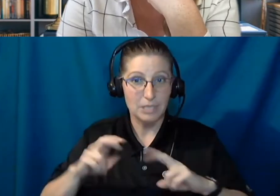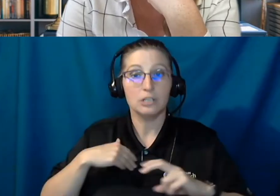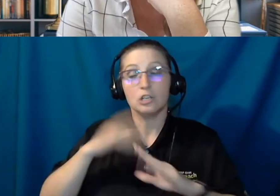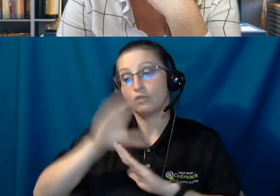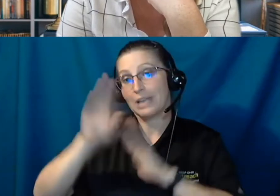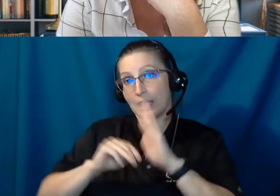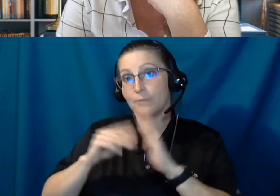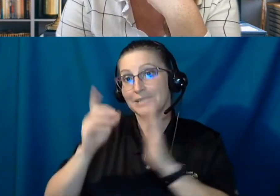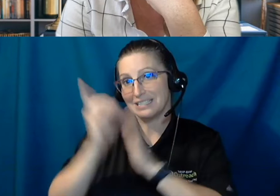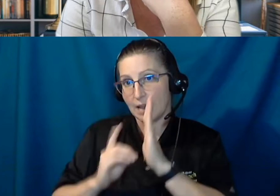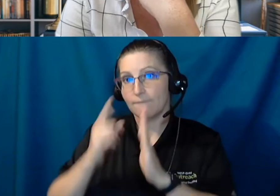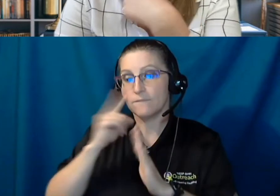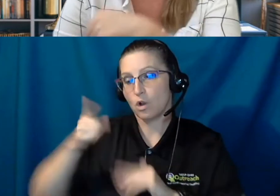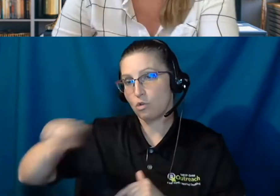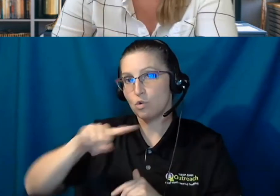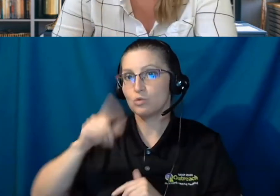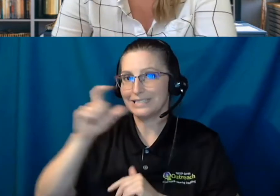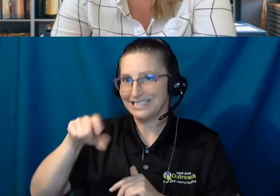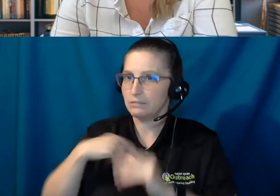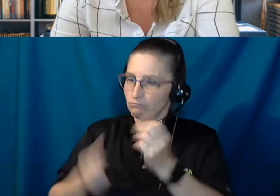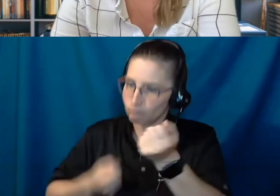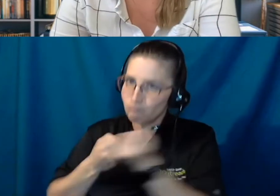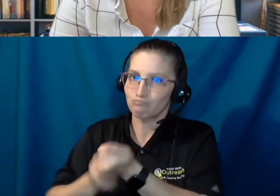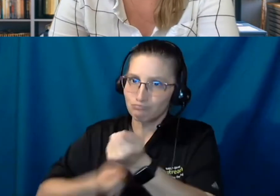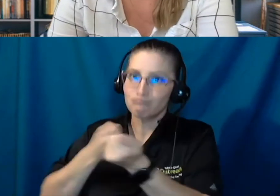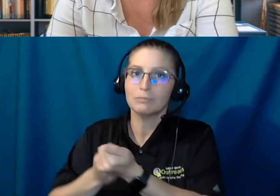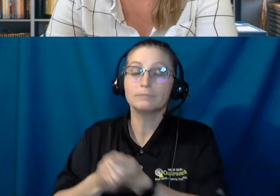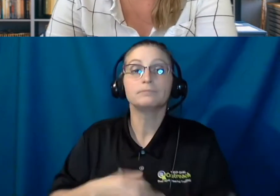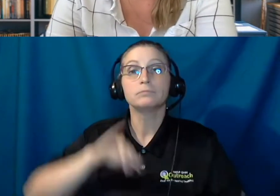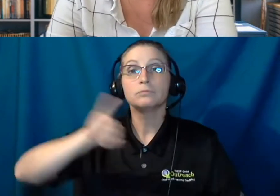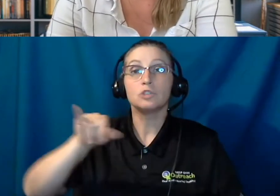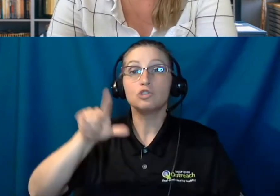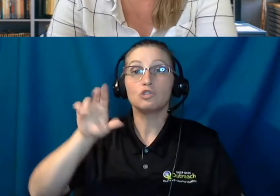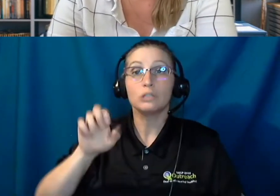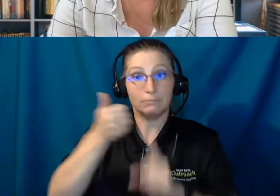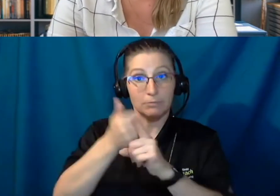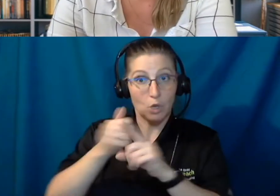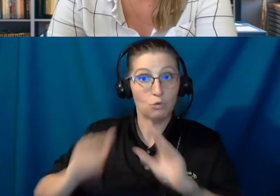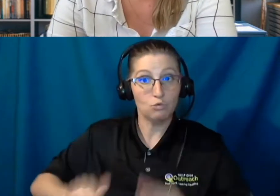with extensive support needs. Julie grew up in the suburbs of Chicago and has deep family